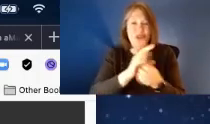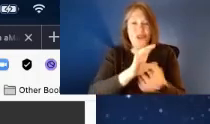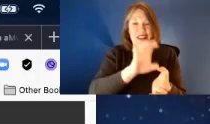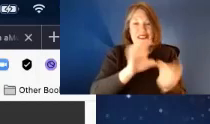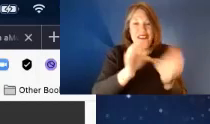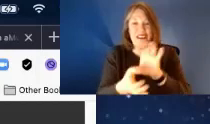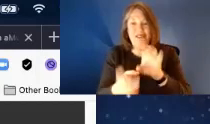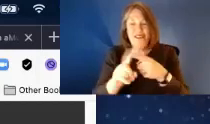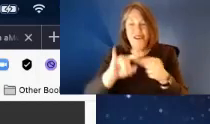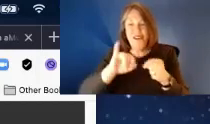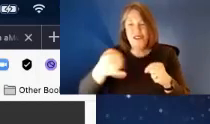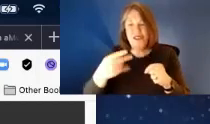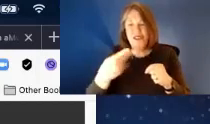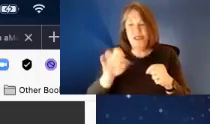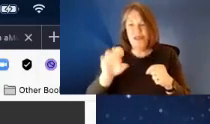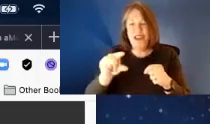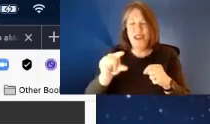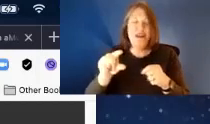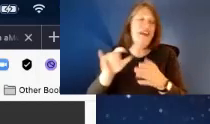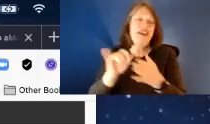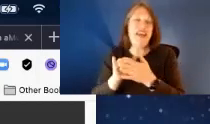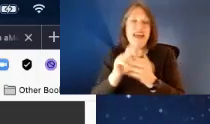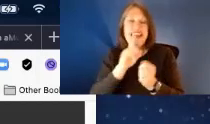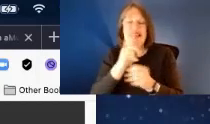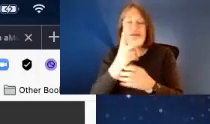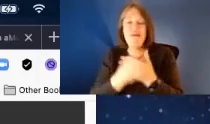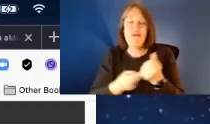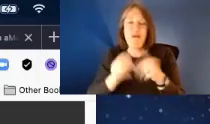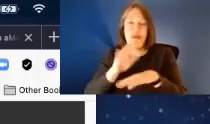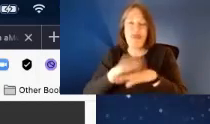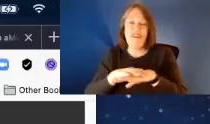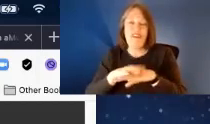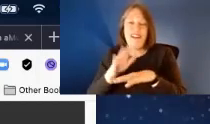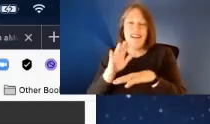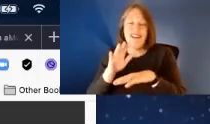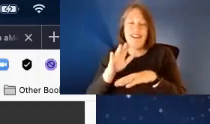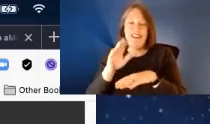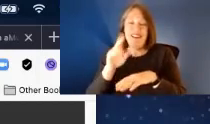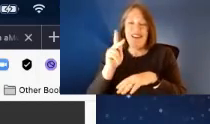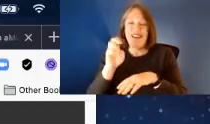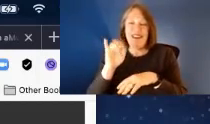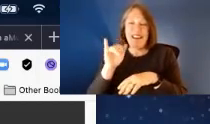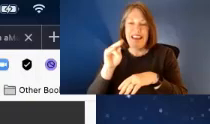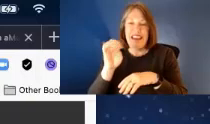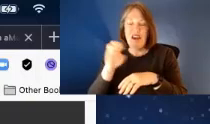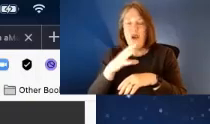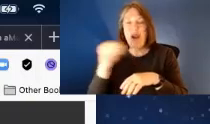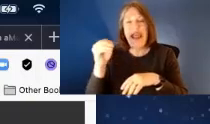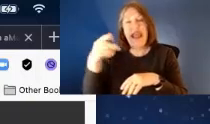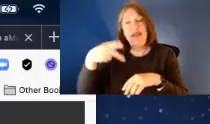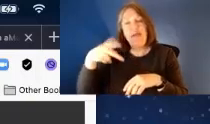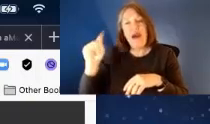that exists both on the 06:51:17 keynote and on PowerPoint. Two content